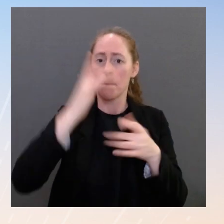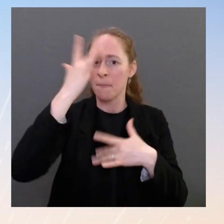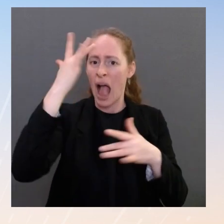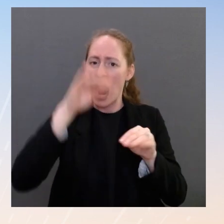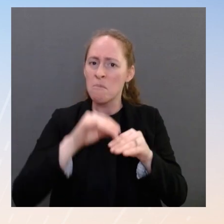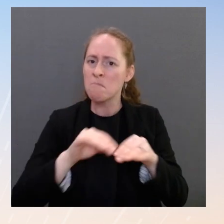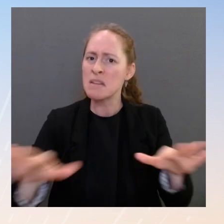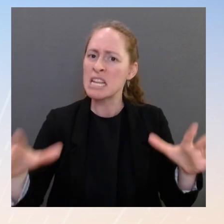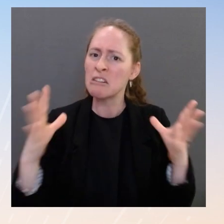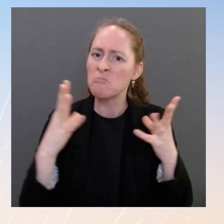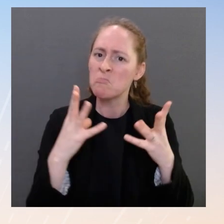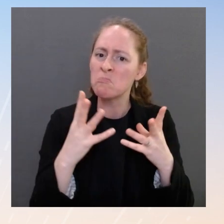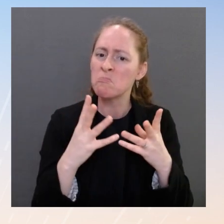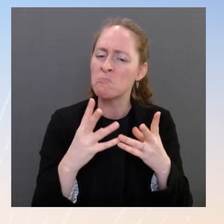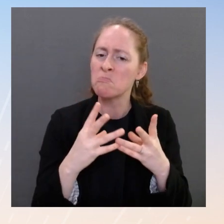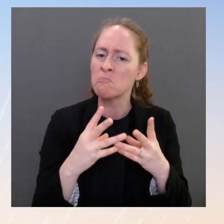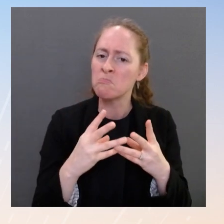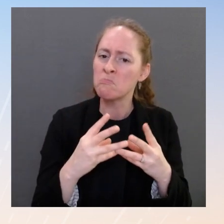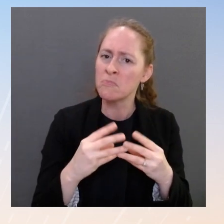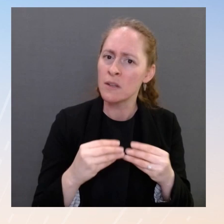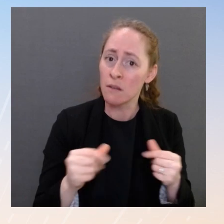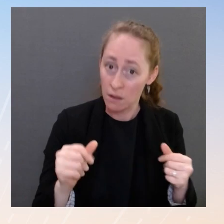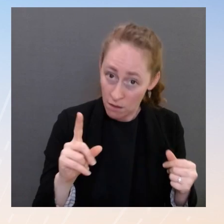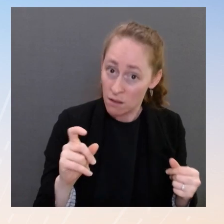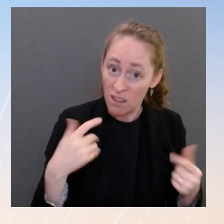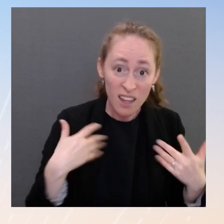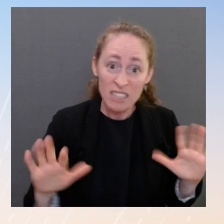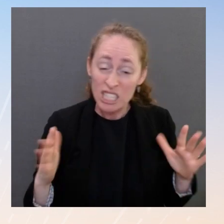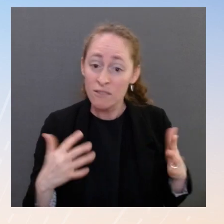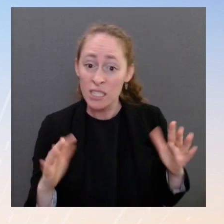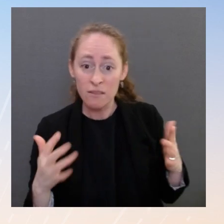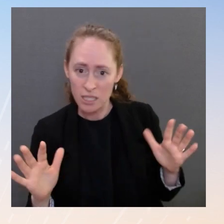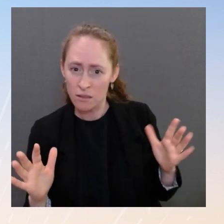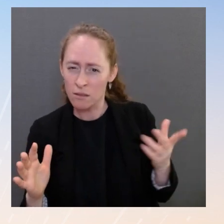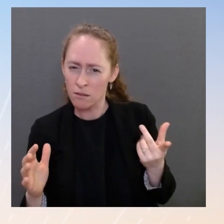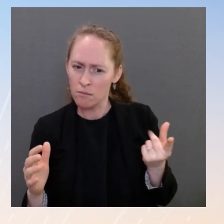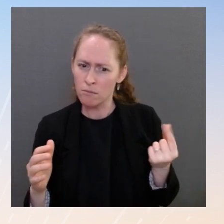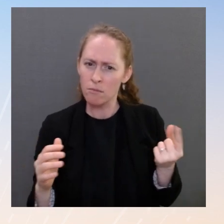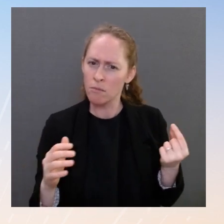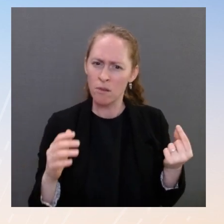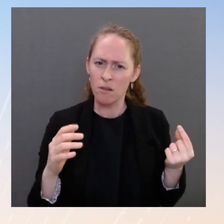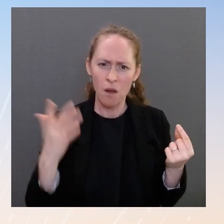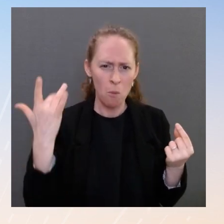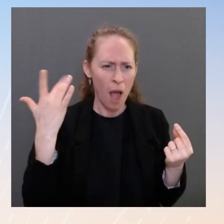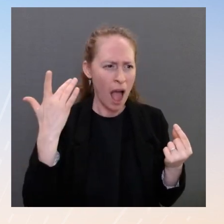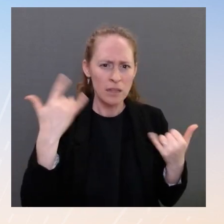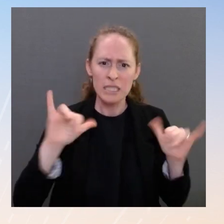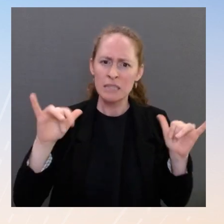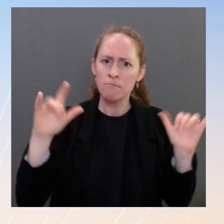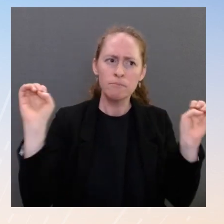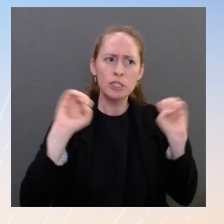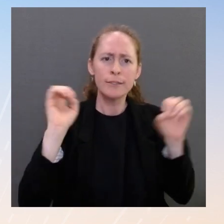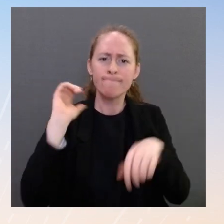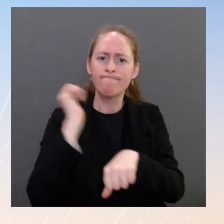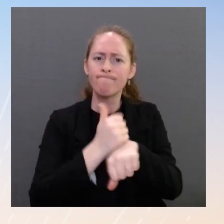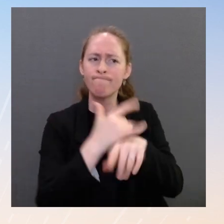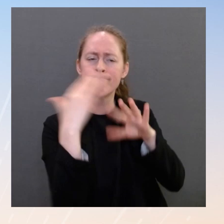And also, if we are out of the pandemic phase, why are emergency measures still in place? Ms. Psaki: Well, what Dr. Fauci was saying